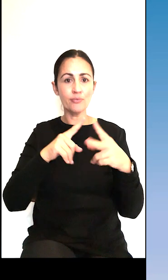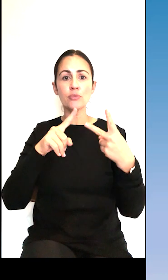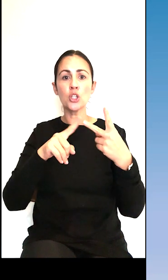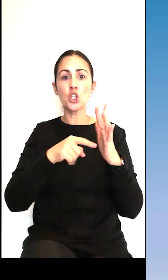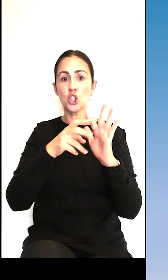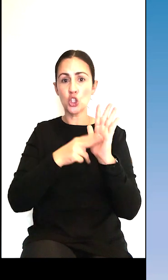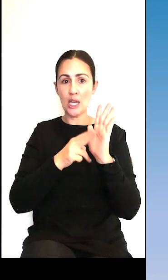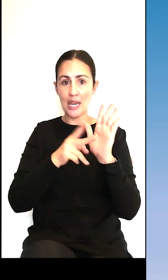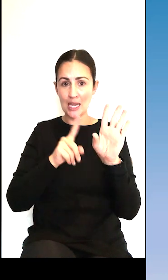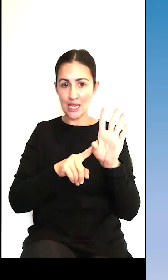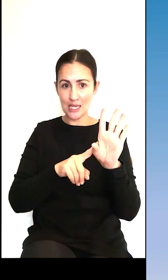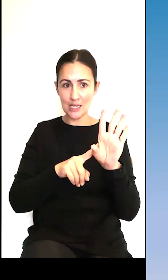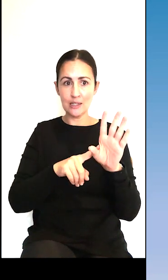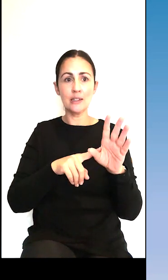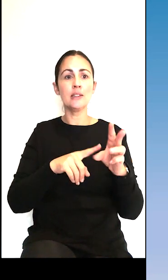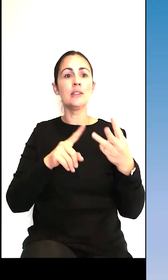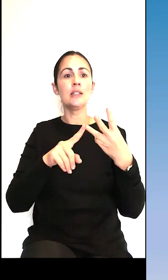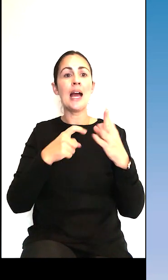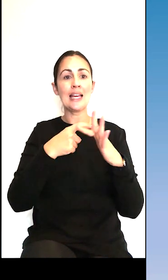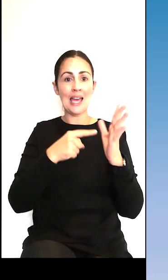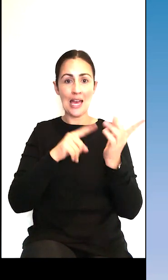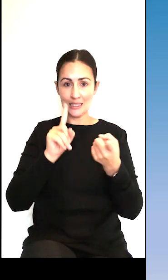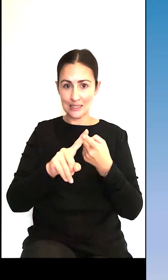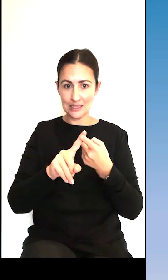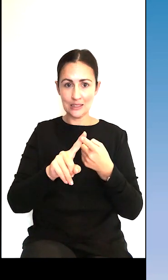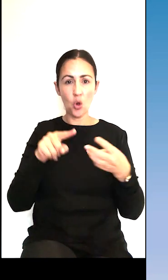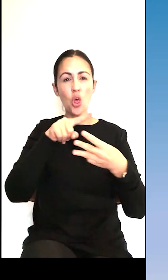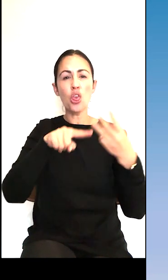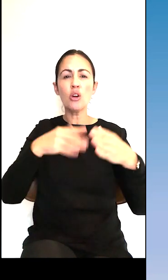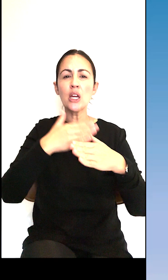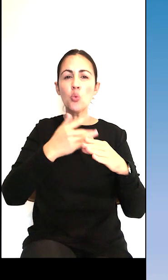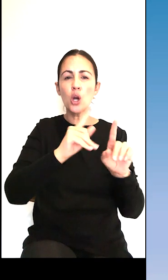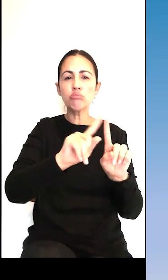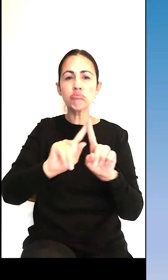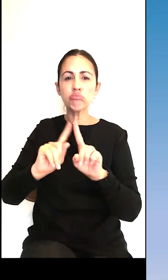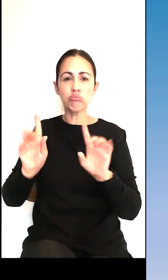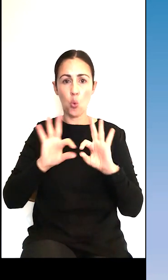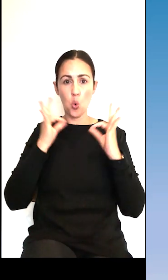Director of Programs, Jane Bacot- Kilpatrick, and Australian Digital Health Agency Education Manager, Kate Ellis.